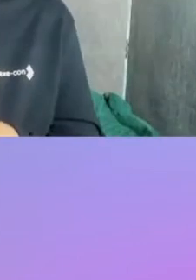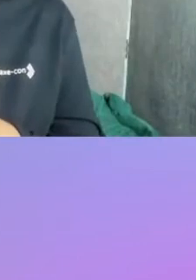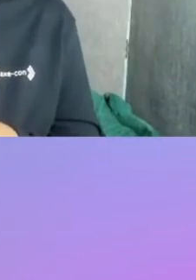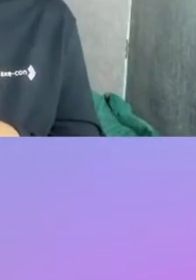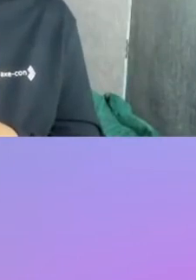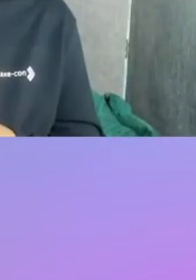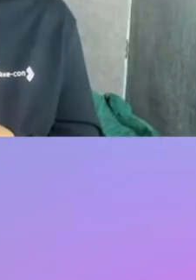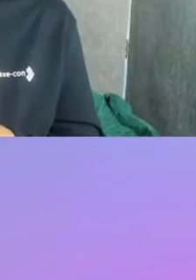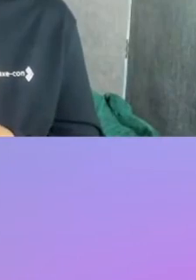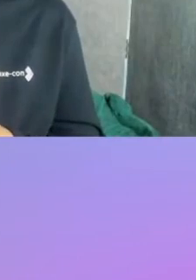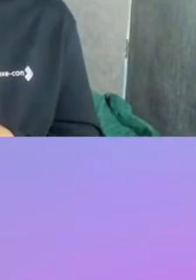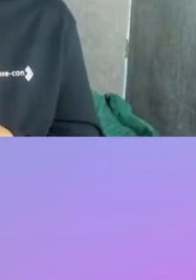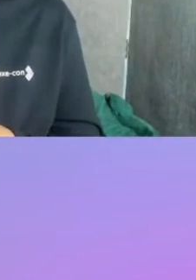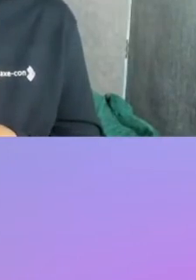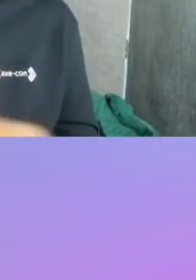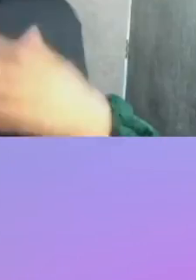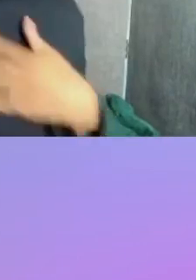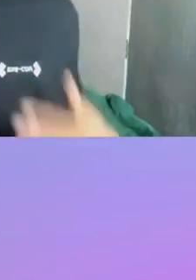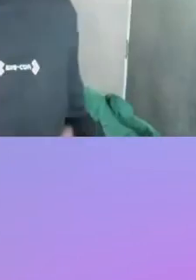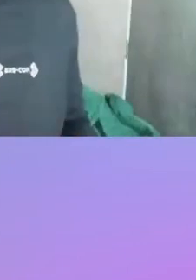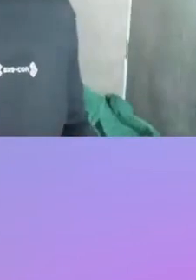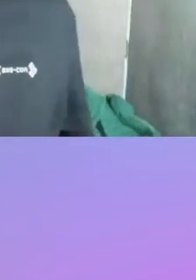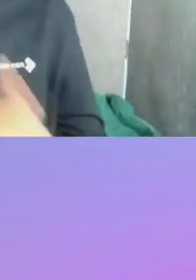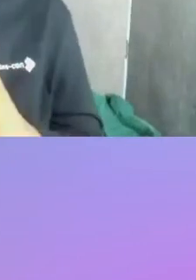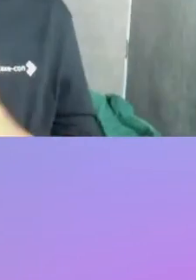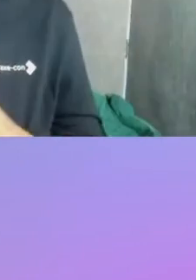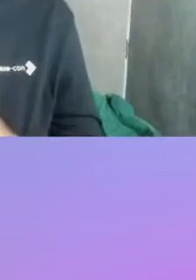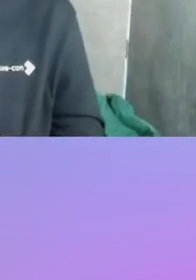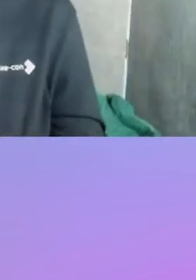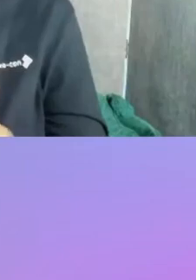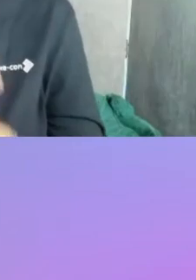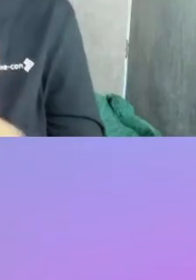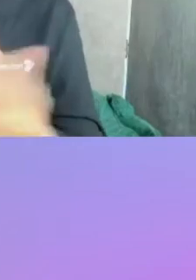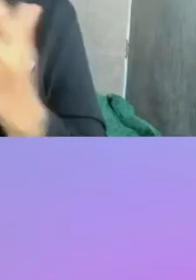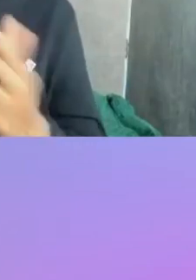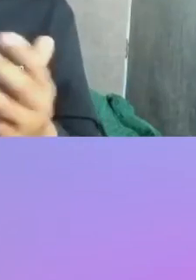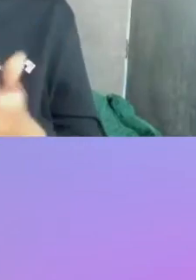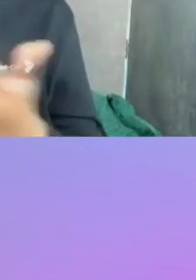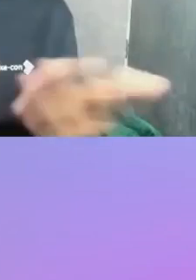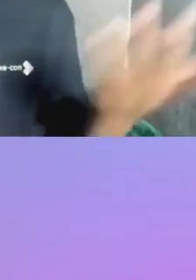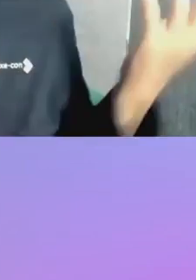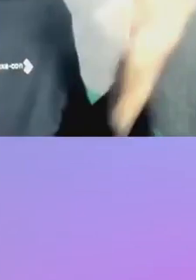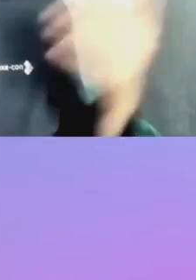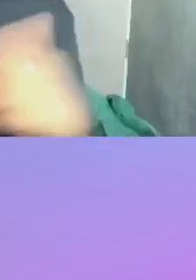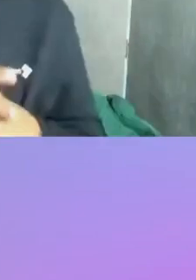And you did a fantastic job. So one thing